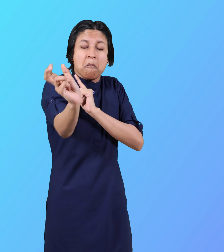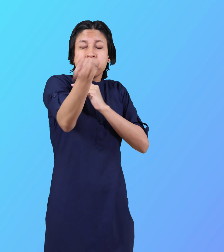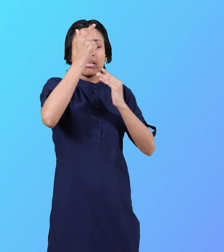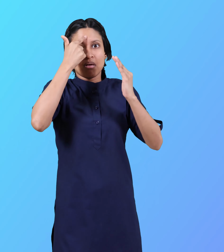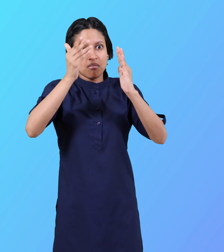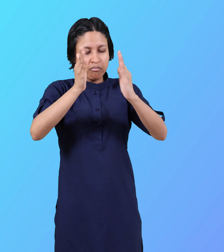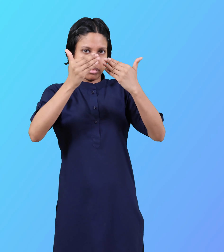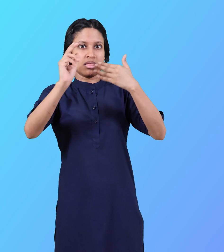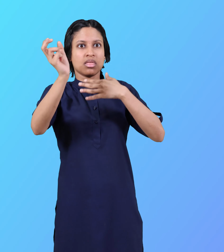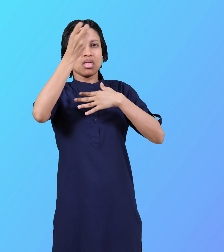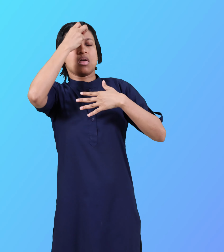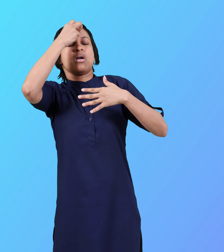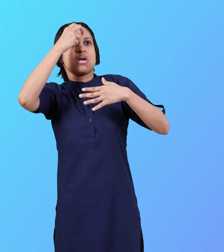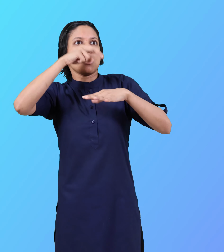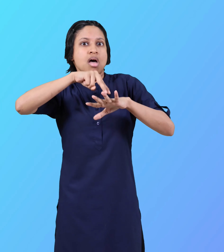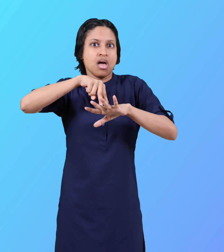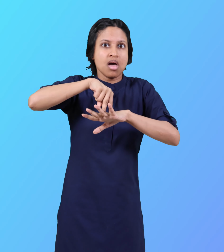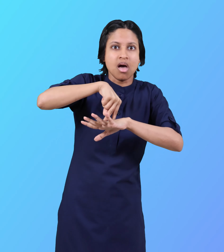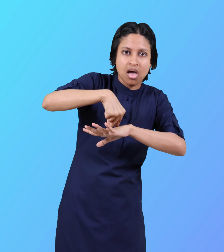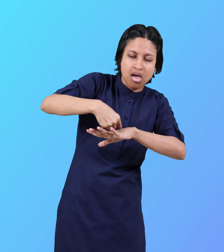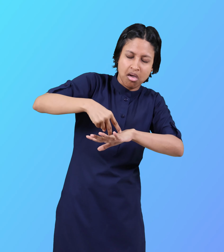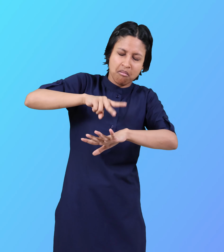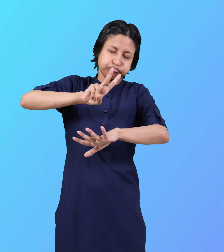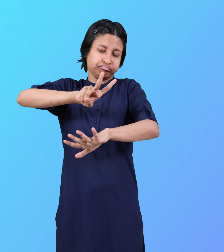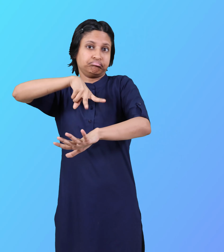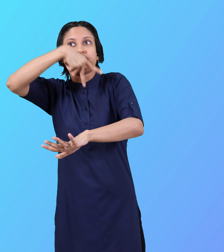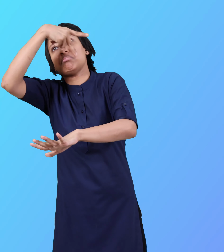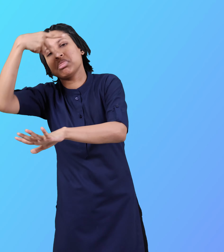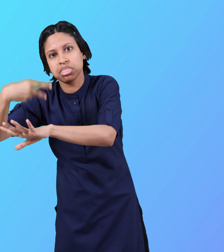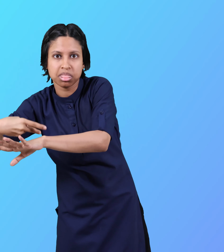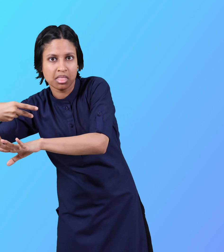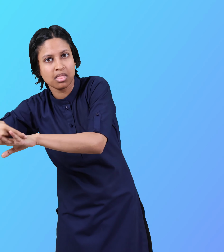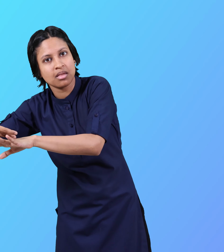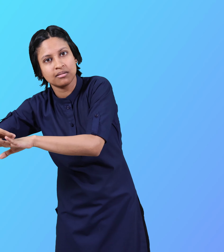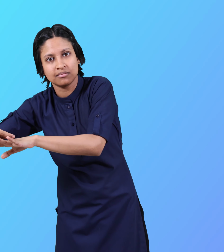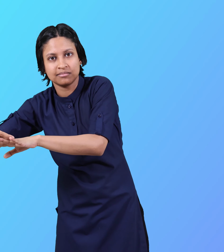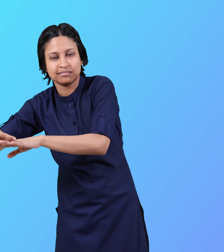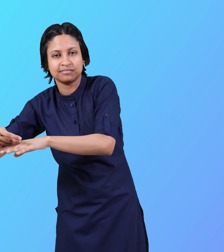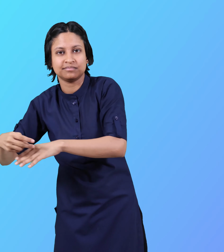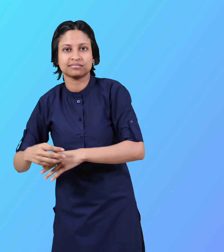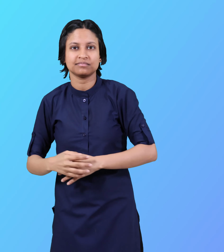The stone sank deep into his head, and Goliath fell to the ground—face down.